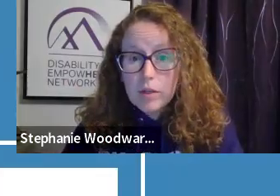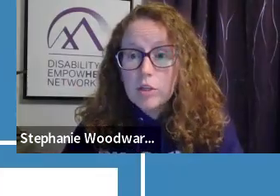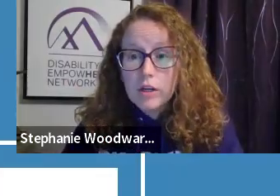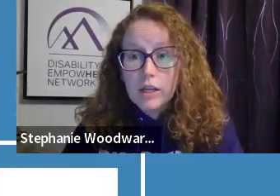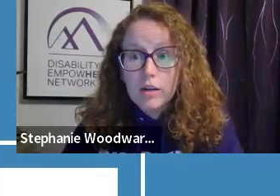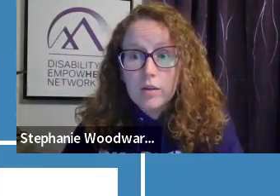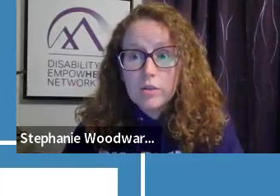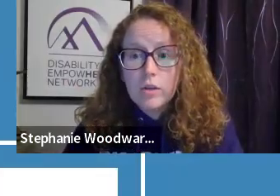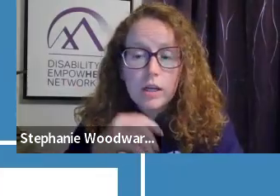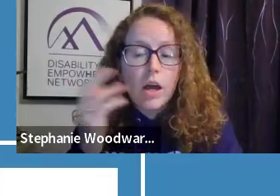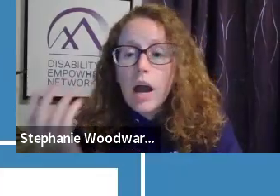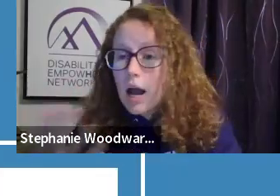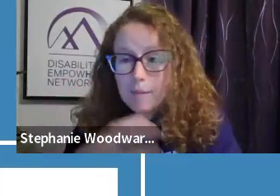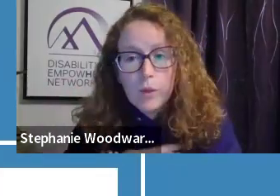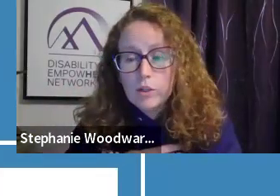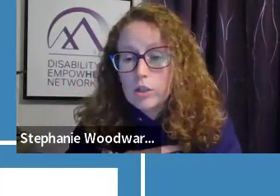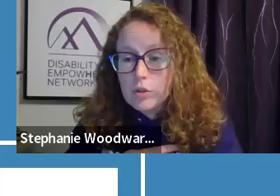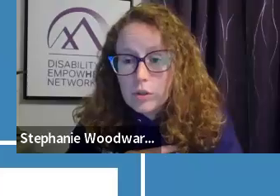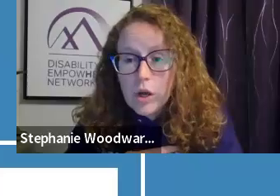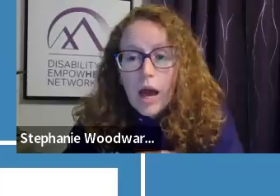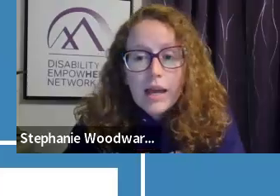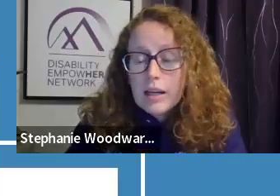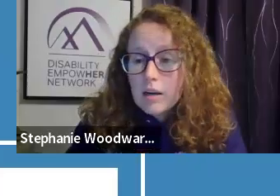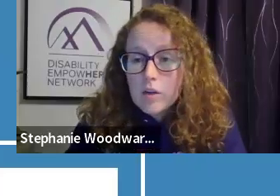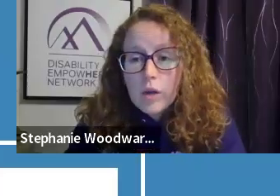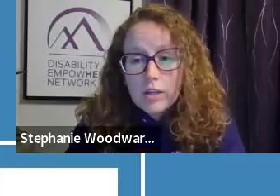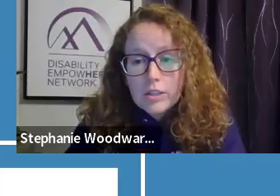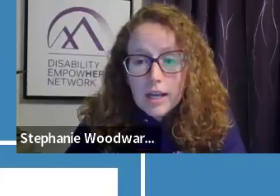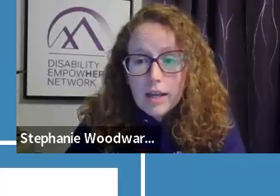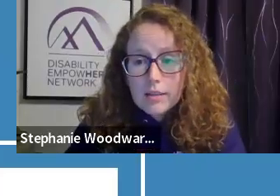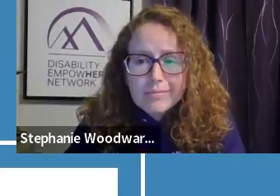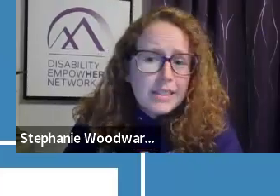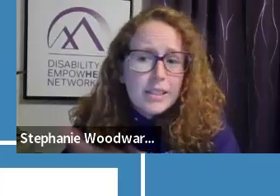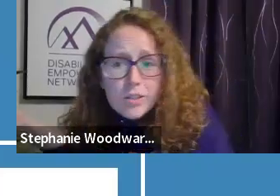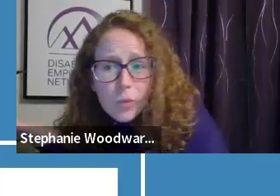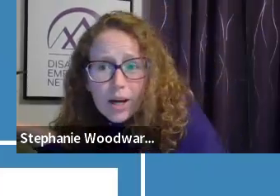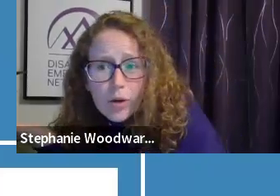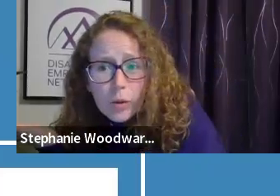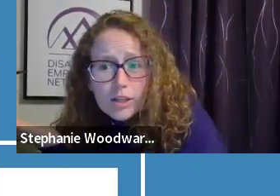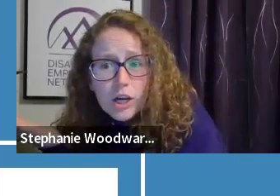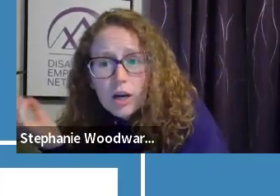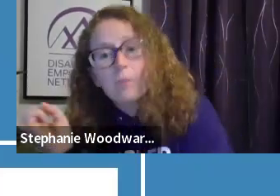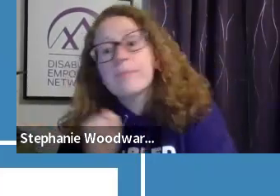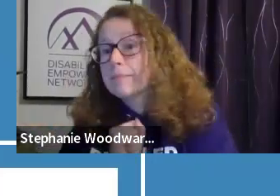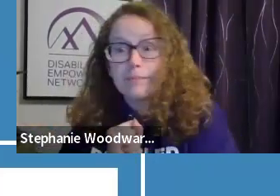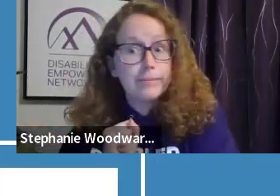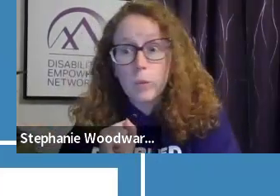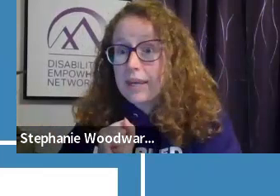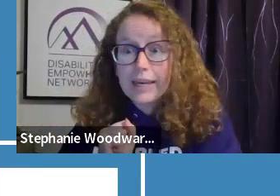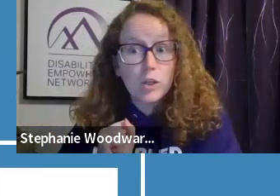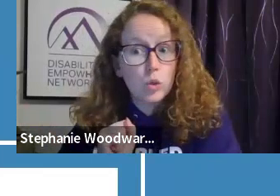every benefit that comes along with the employment as well. The ADA will have its employers from asking about a person's disability during